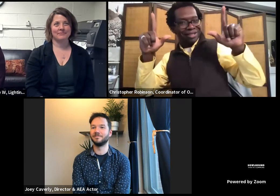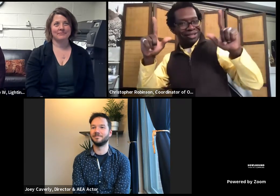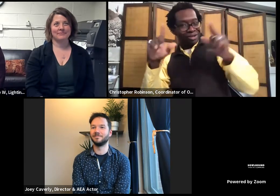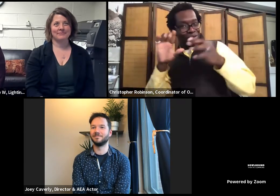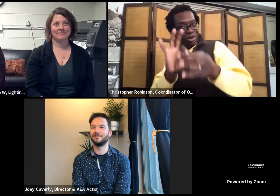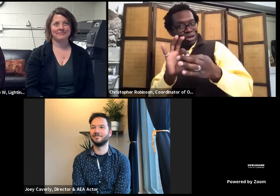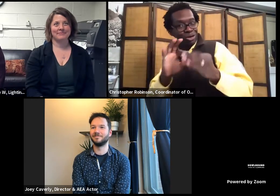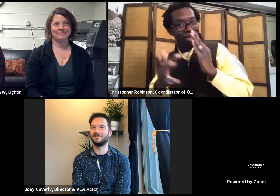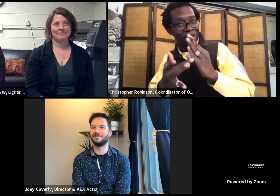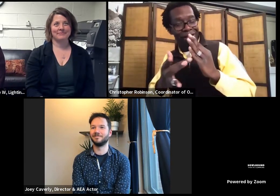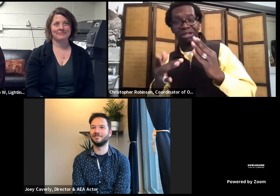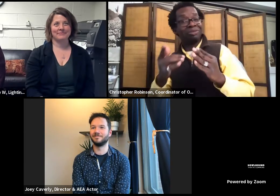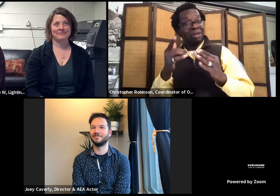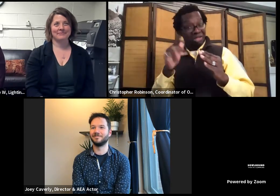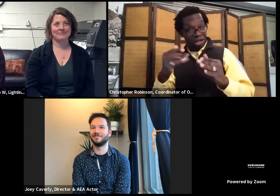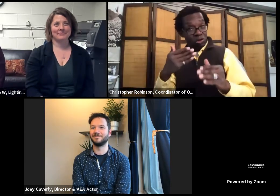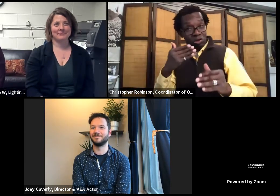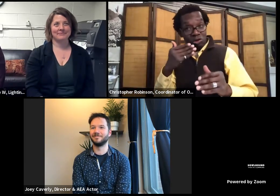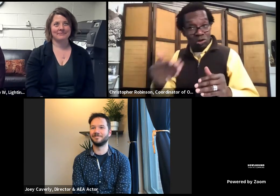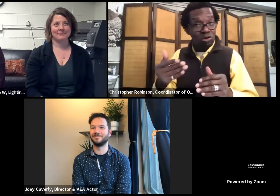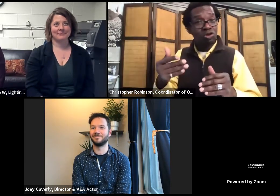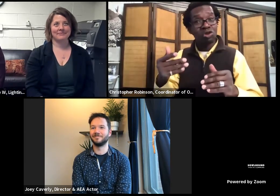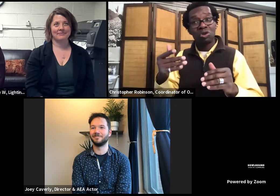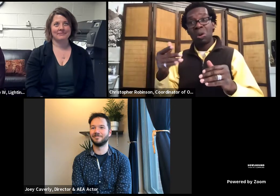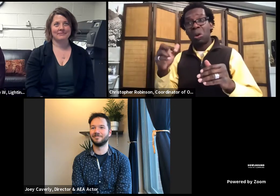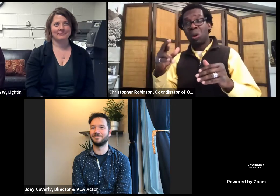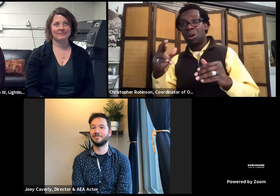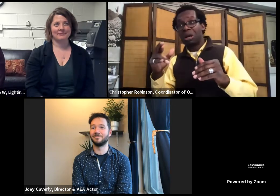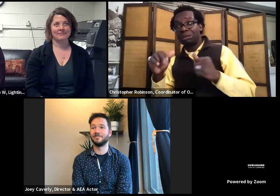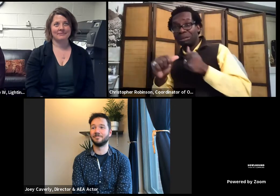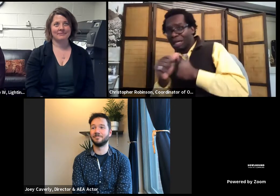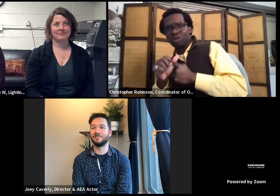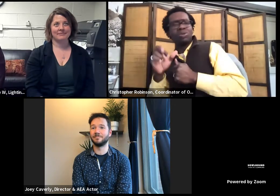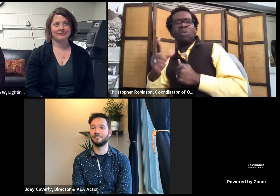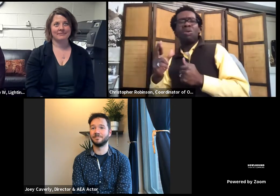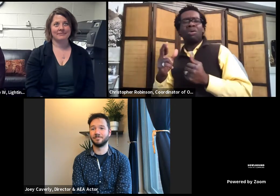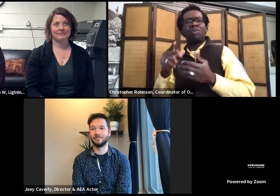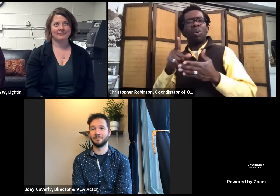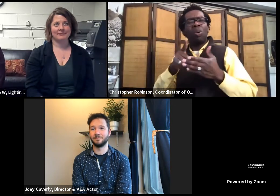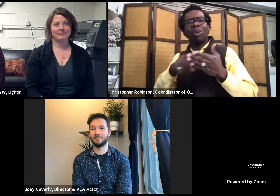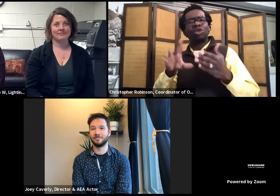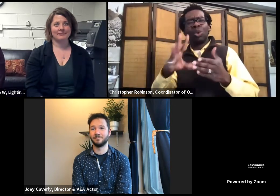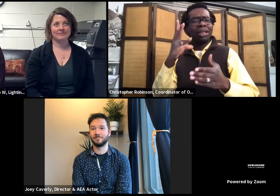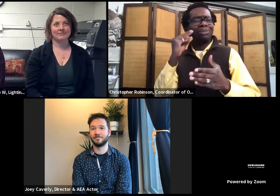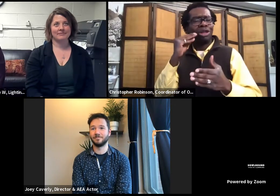and I'll give you a surprise. Here's some technology to help you. Is that good or dangerous?